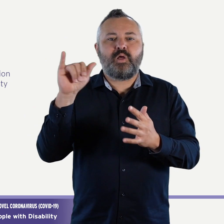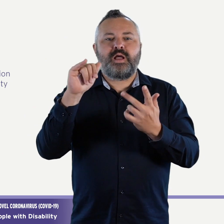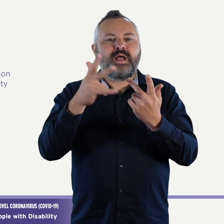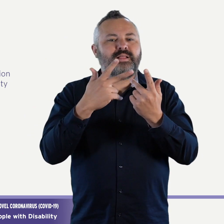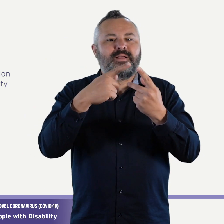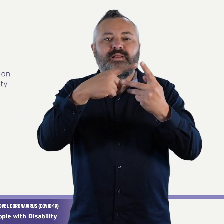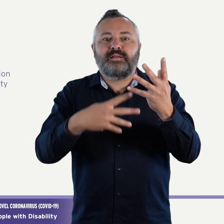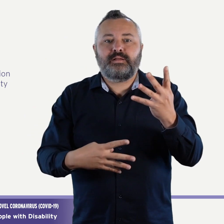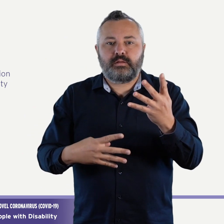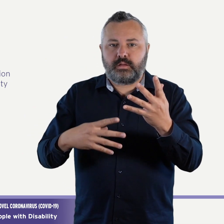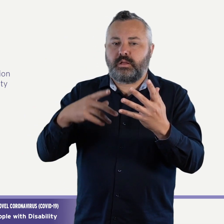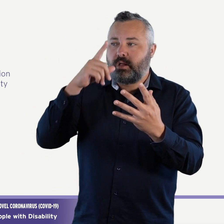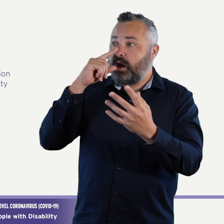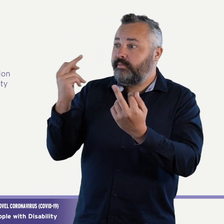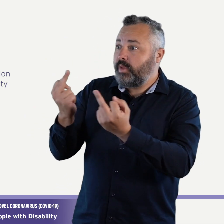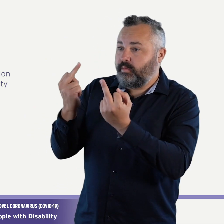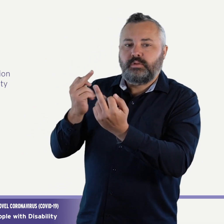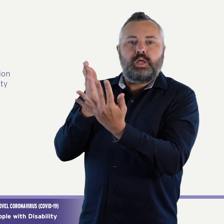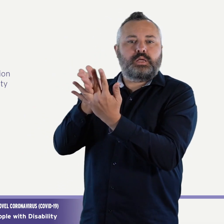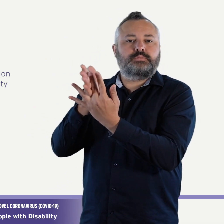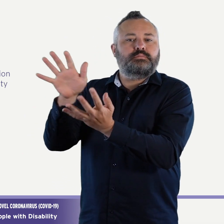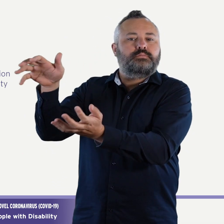and other resources, according to availability and need,